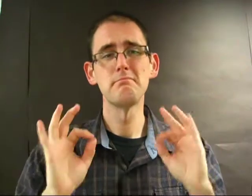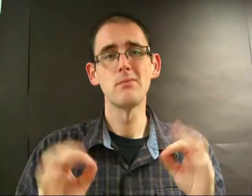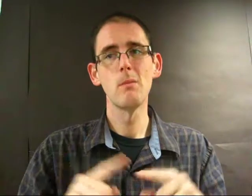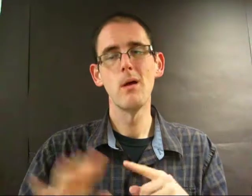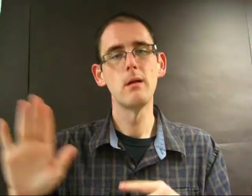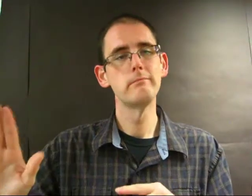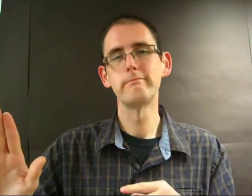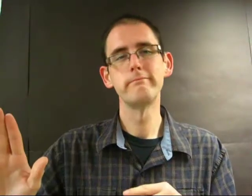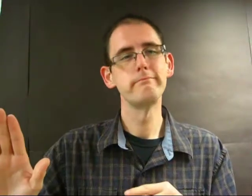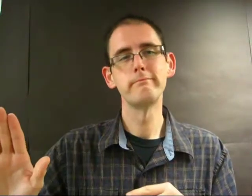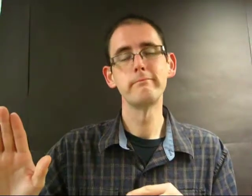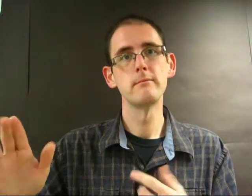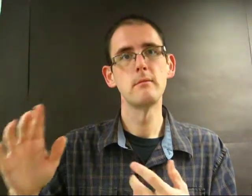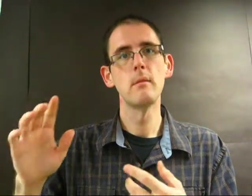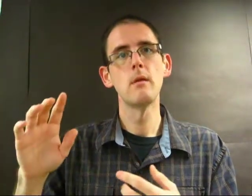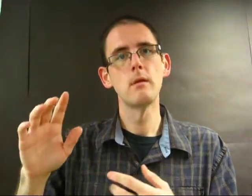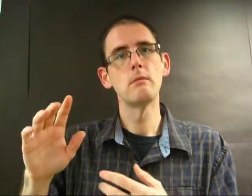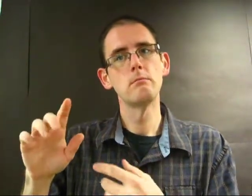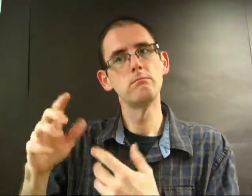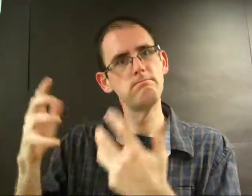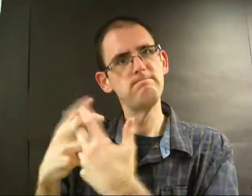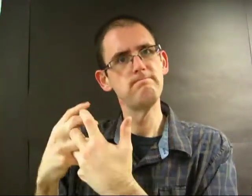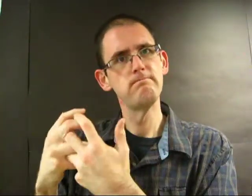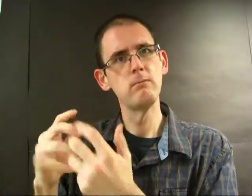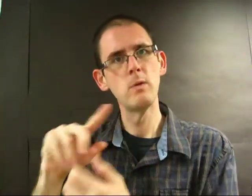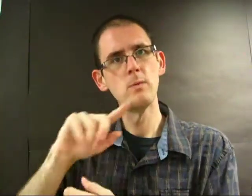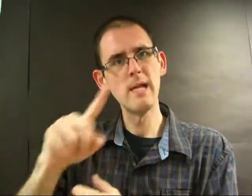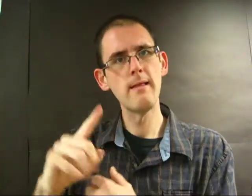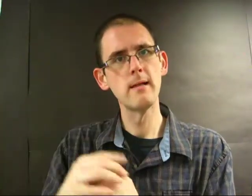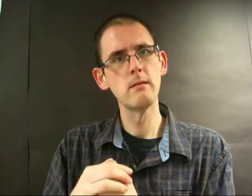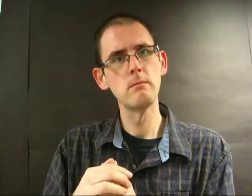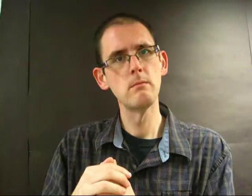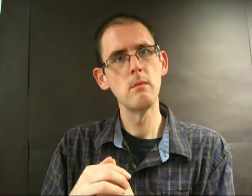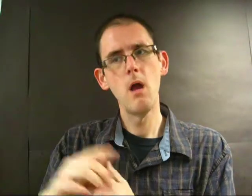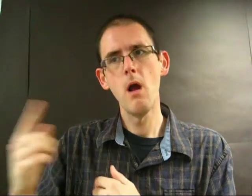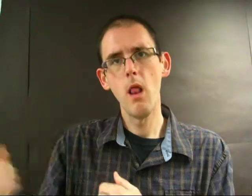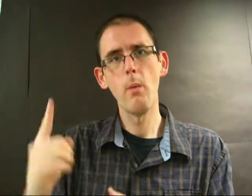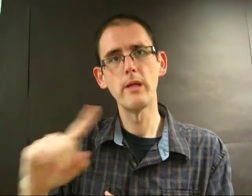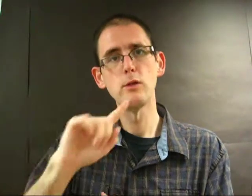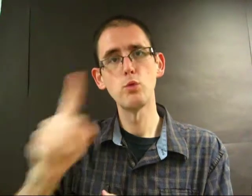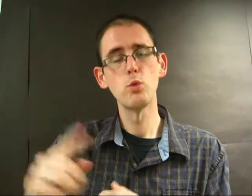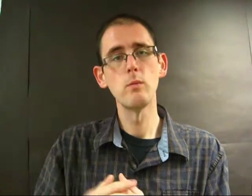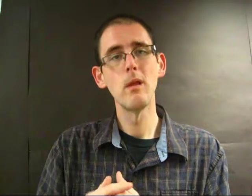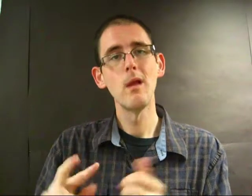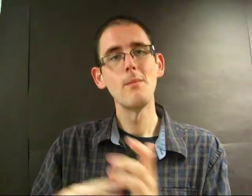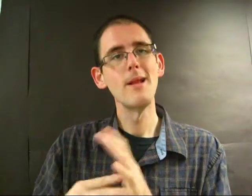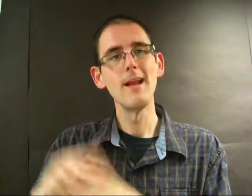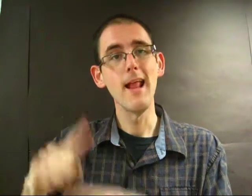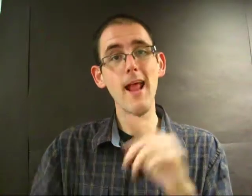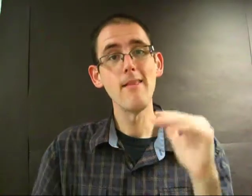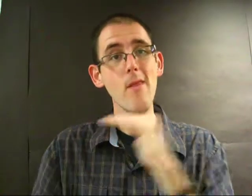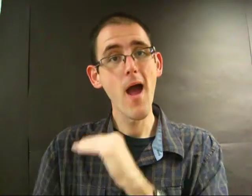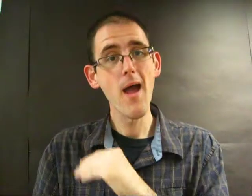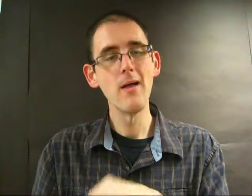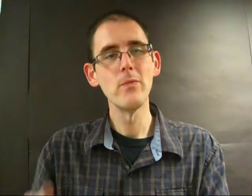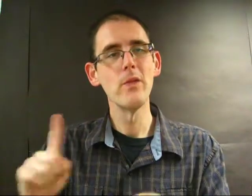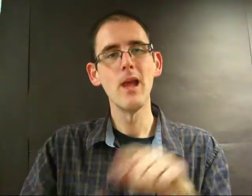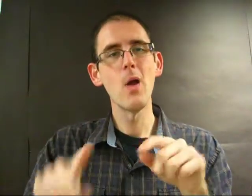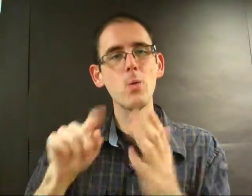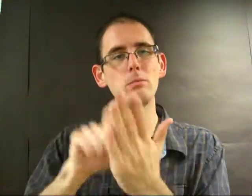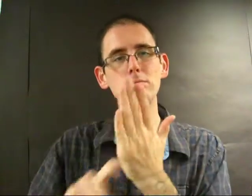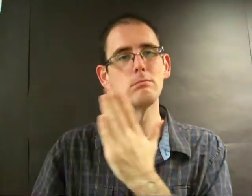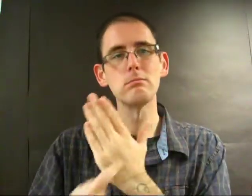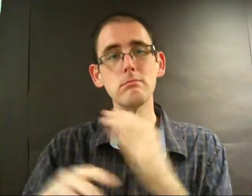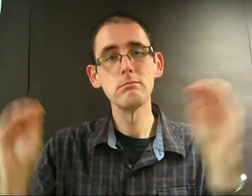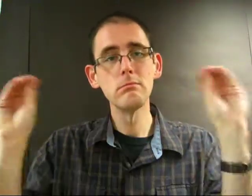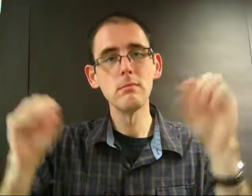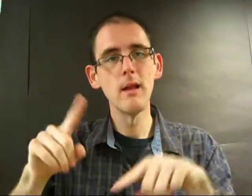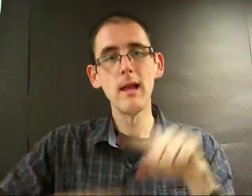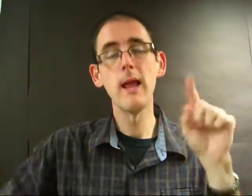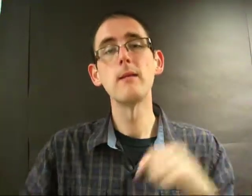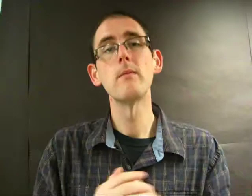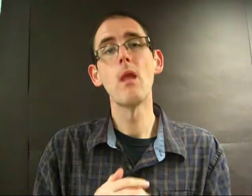But theirs IS the real world and is always true; lying is impossible, and so are metaphors.